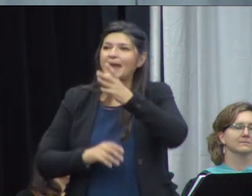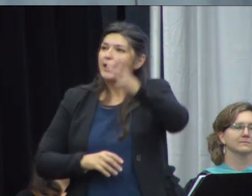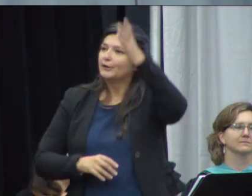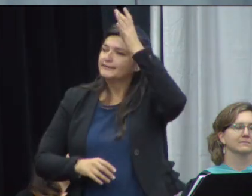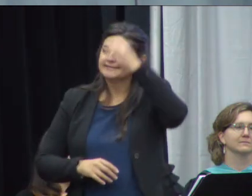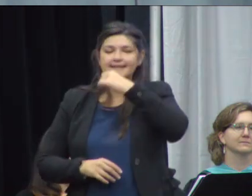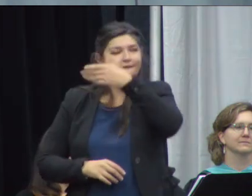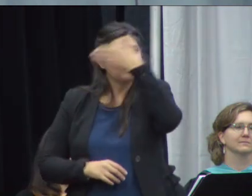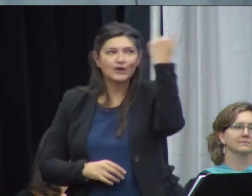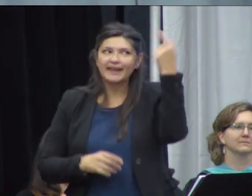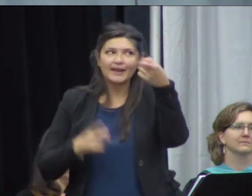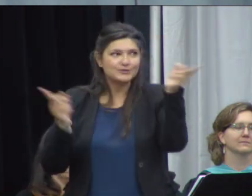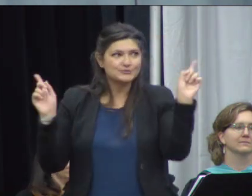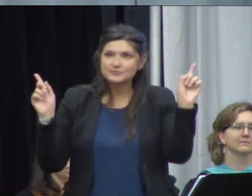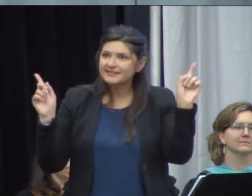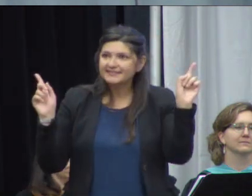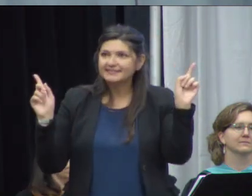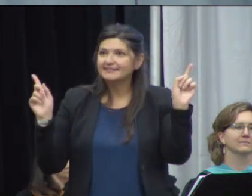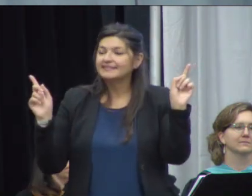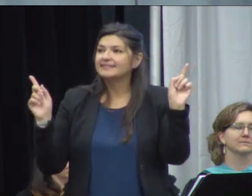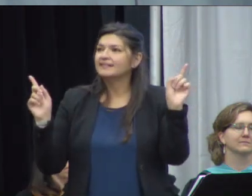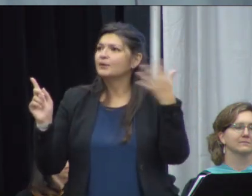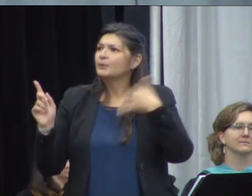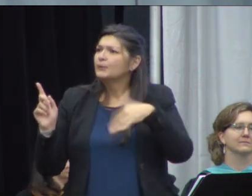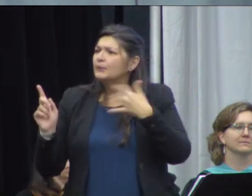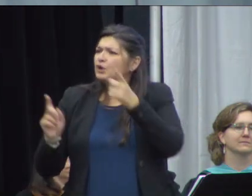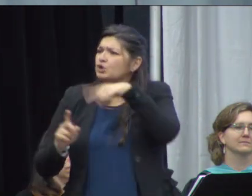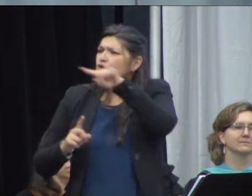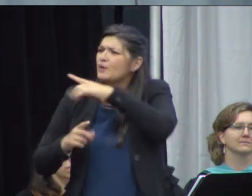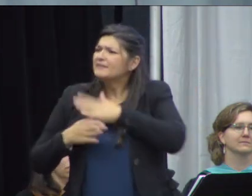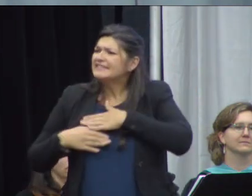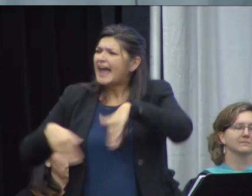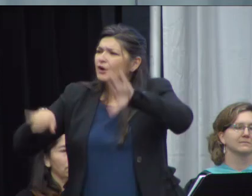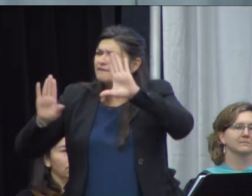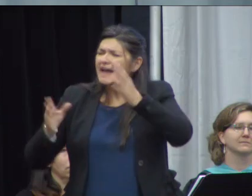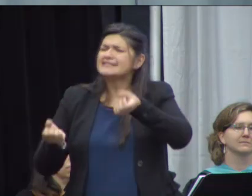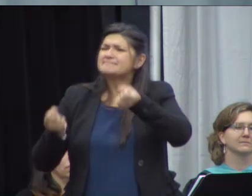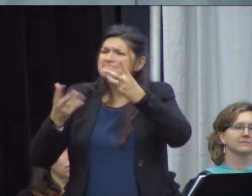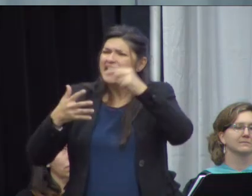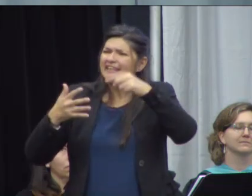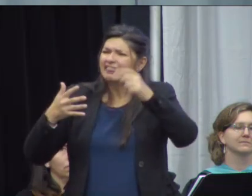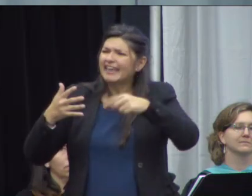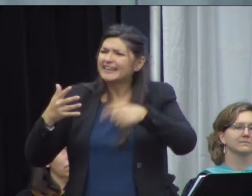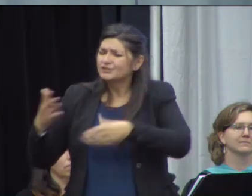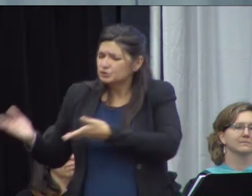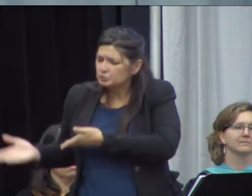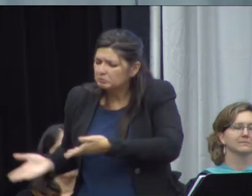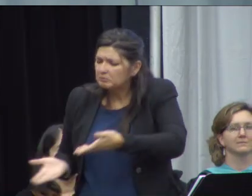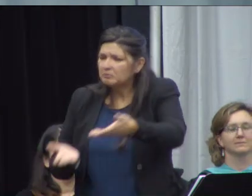who to get us students to this day have sacrificed so many things, primarily money, but also gas